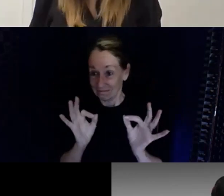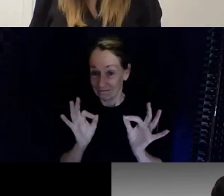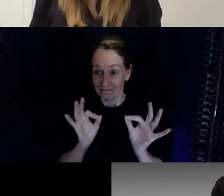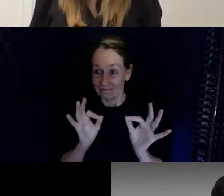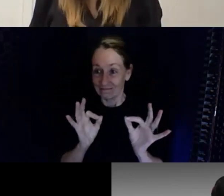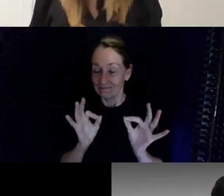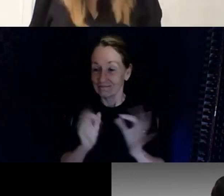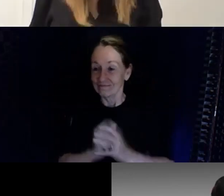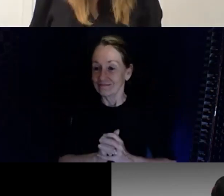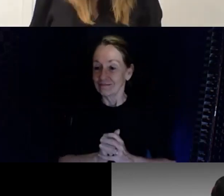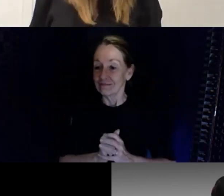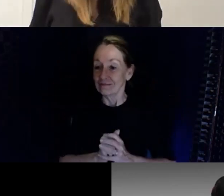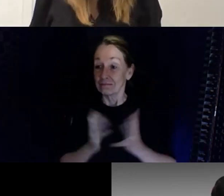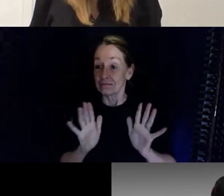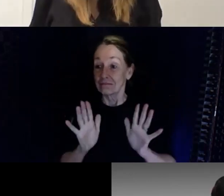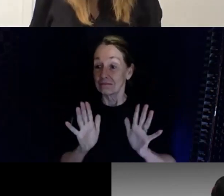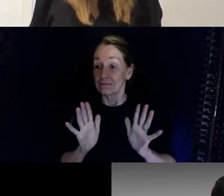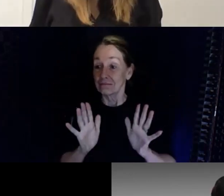IT'S ONE OF THOSE THINGS WHERE AT THE END OF THE DAY WE'RE ON THE SAME TEAM, BUT WE TEND TO FORGET THAT, AS WE DID THROUGH THE .